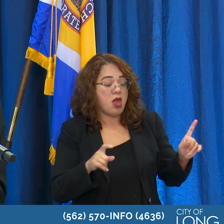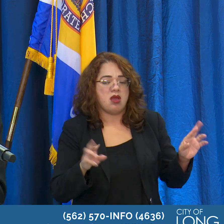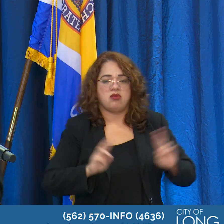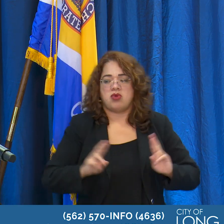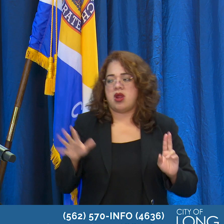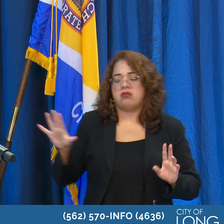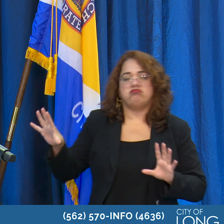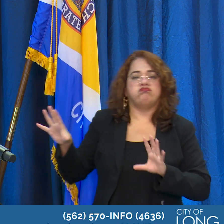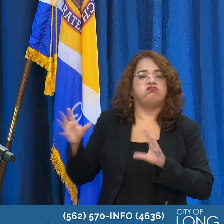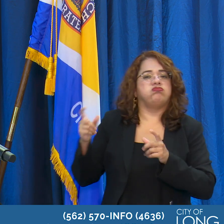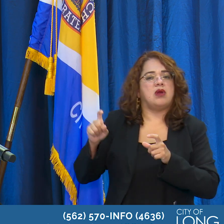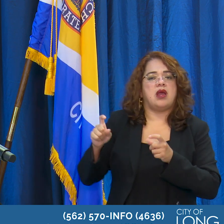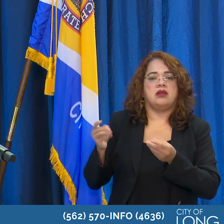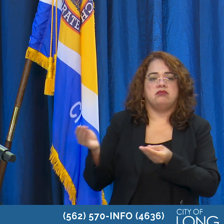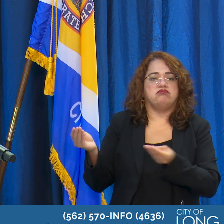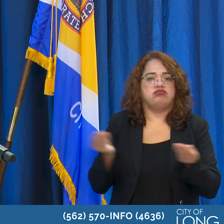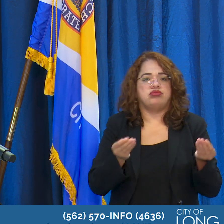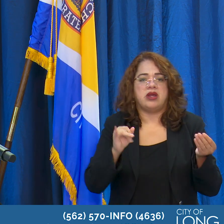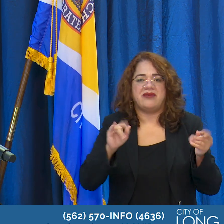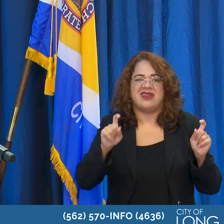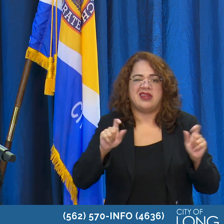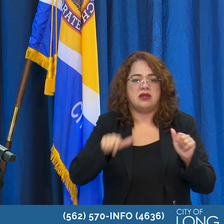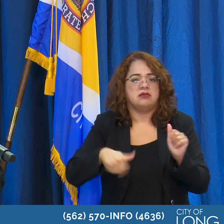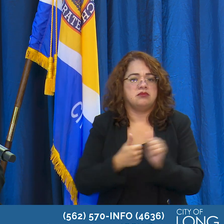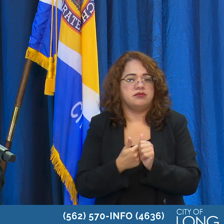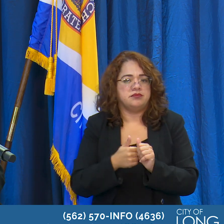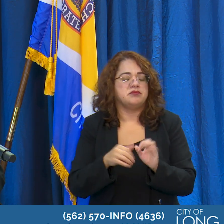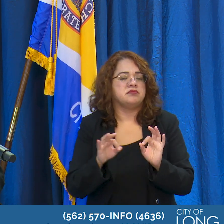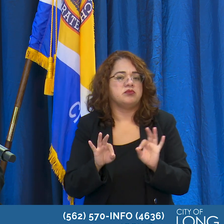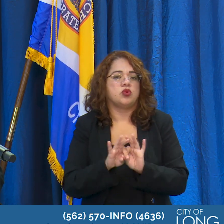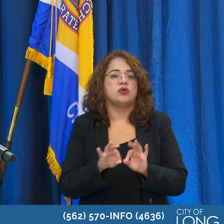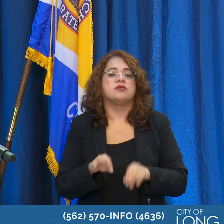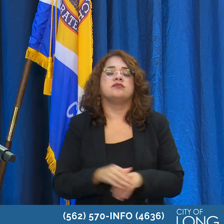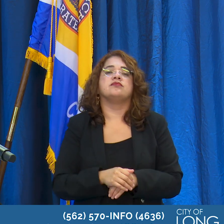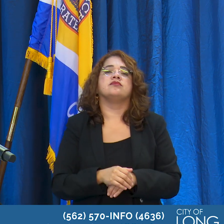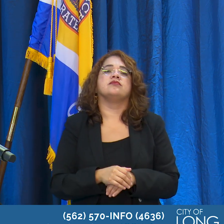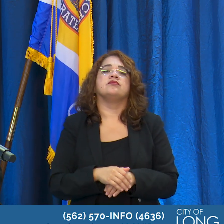also just mention, one of the things that people have been talking a lot about asking about is our,